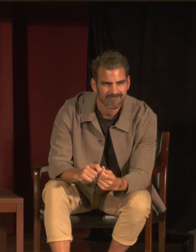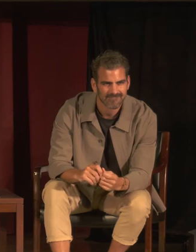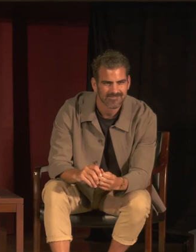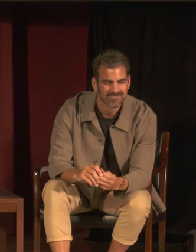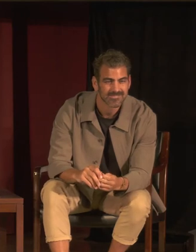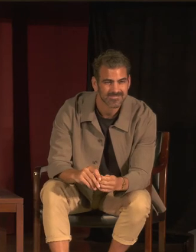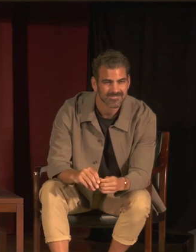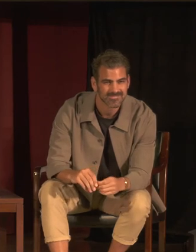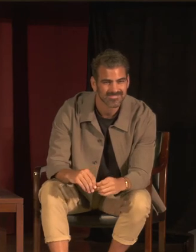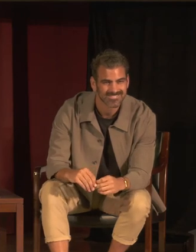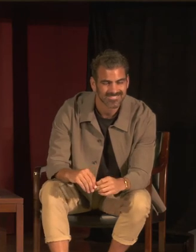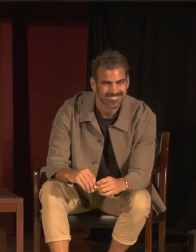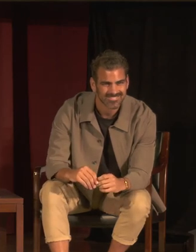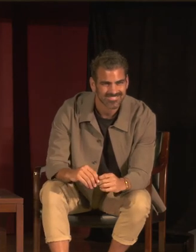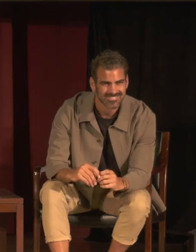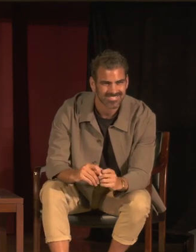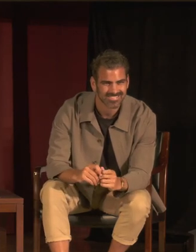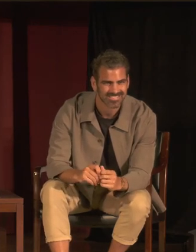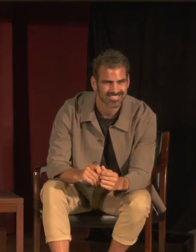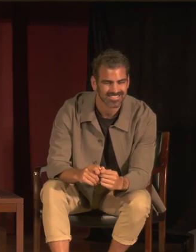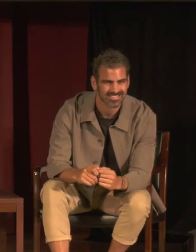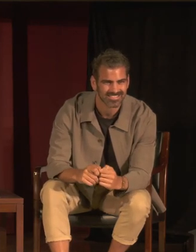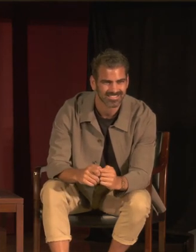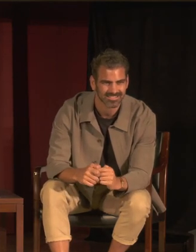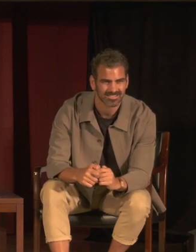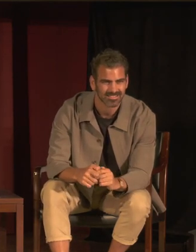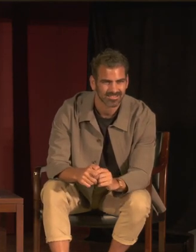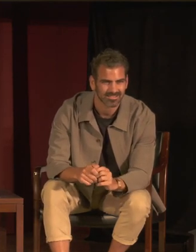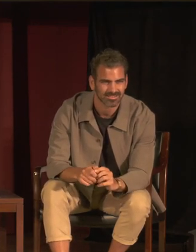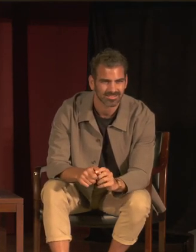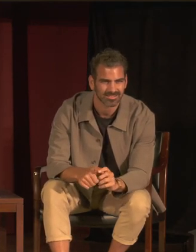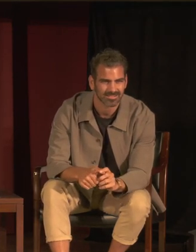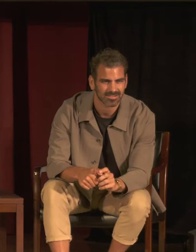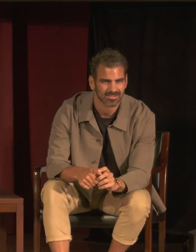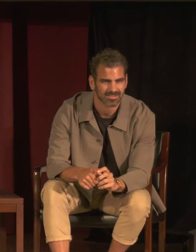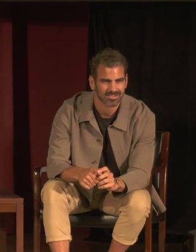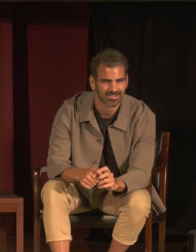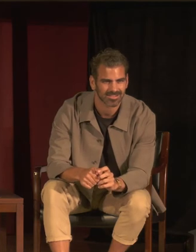You've been representing Hollywood, Deaf people in Hollywood and across, really, the world and on the world stage,